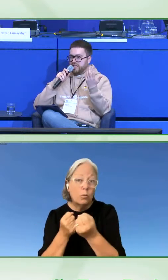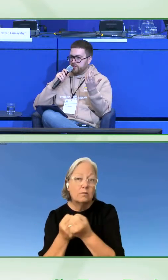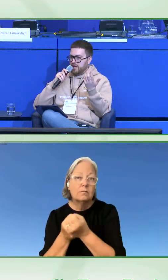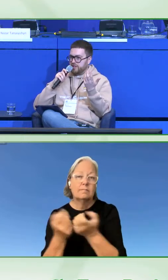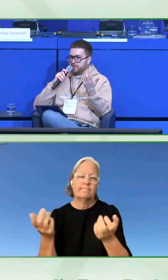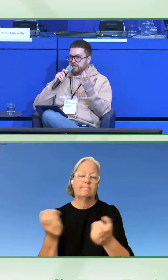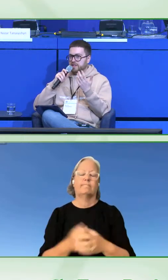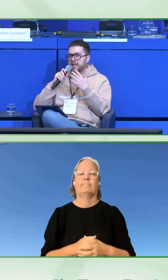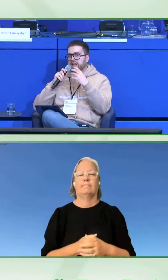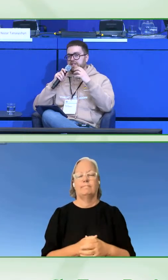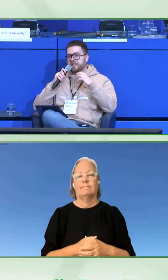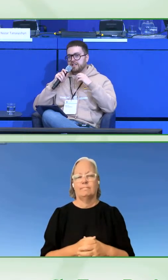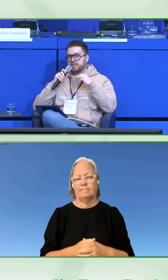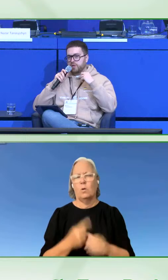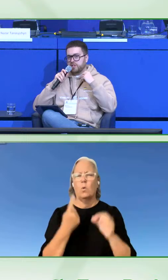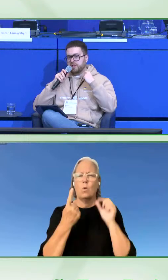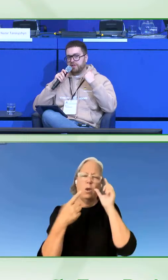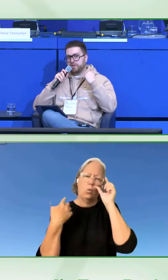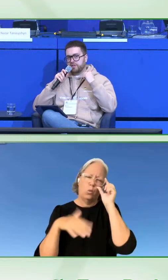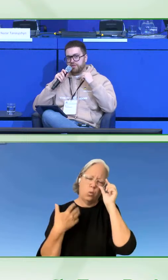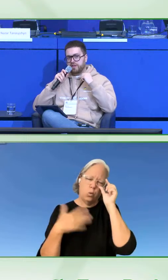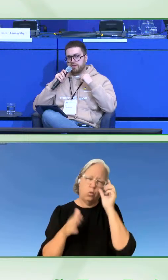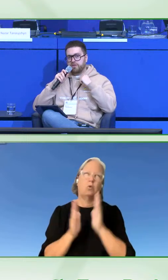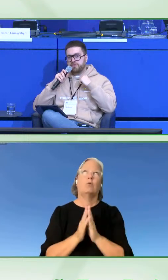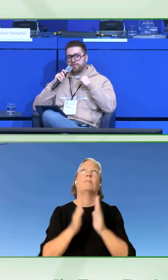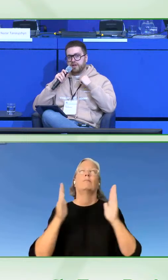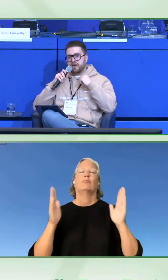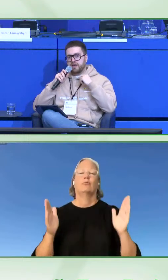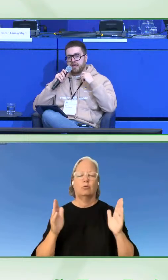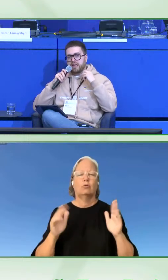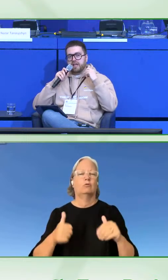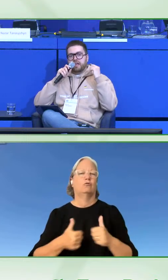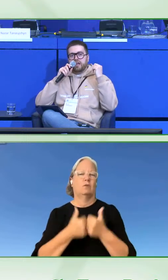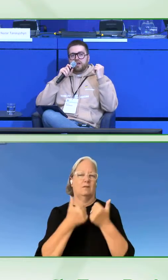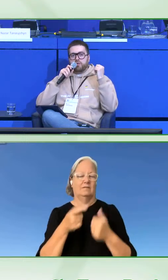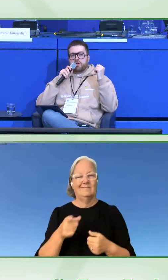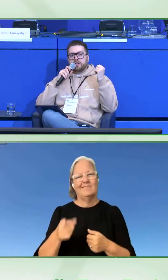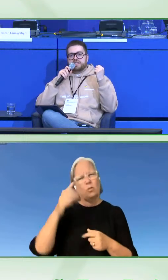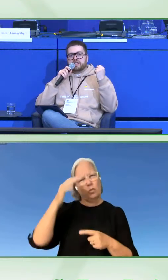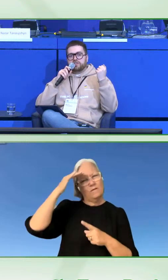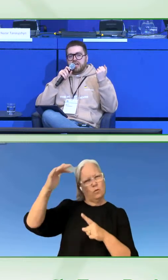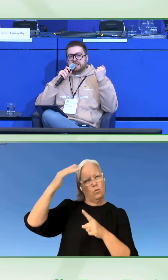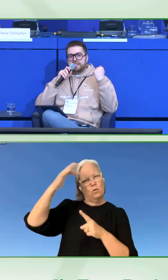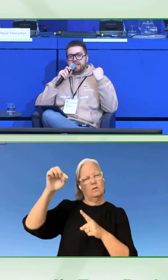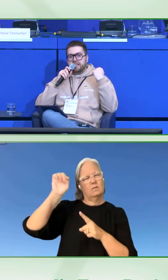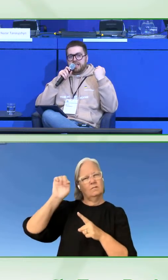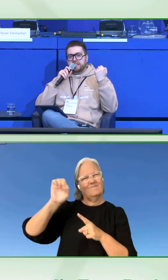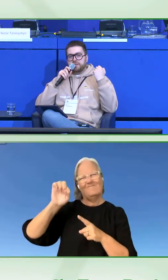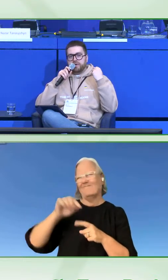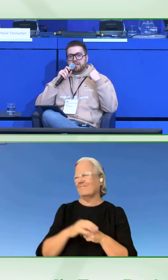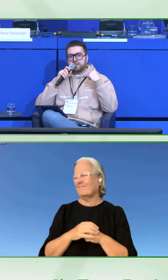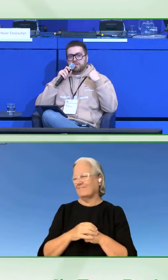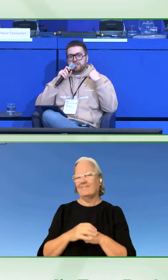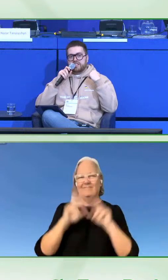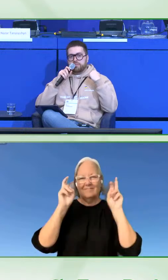Another case is when you can apply to benefits of social support programs but like it was